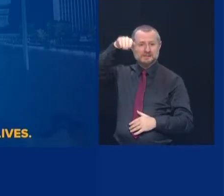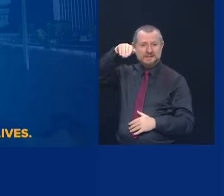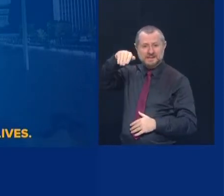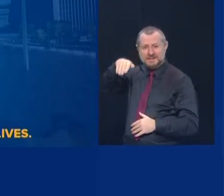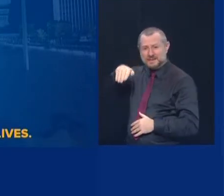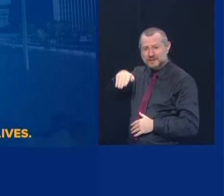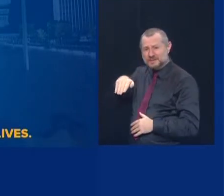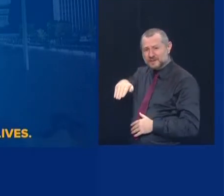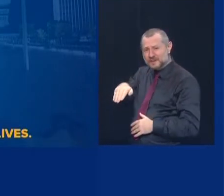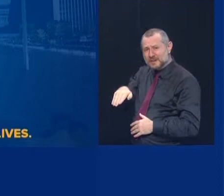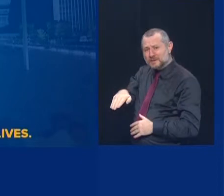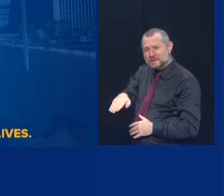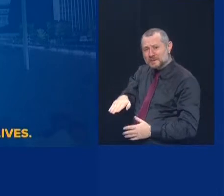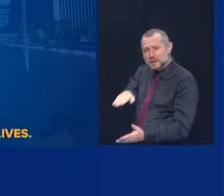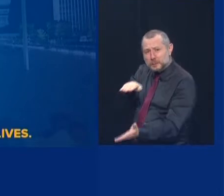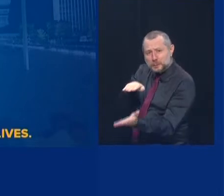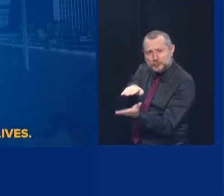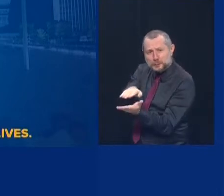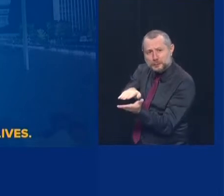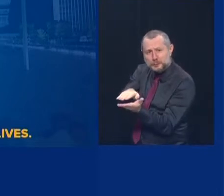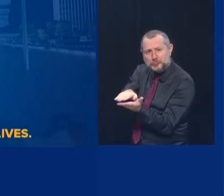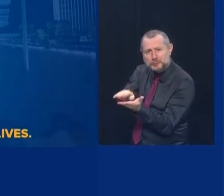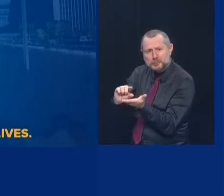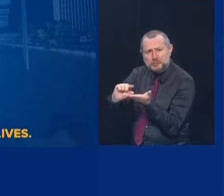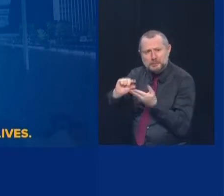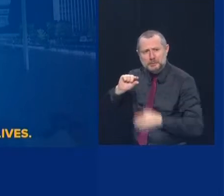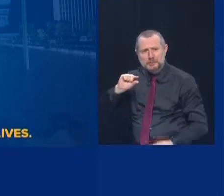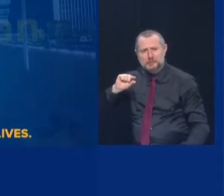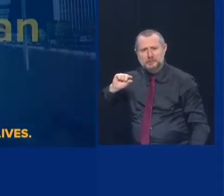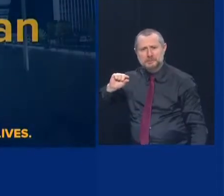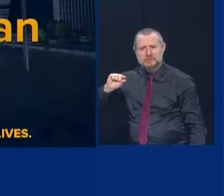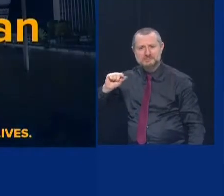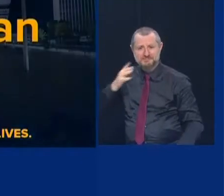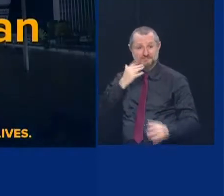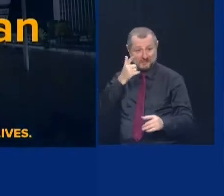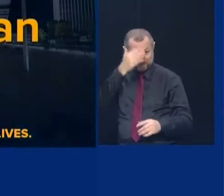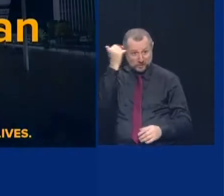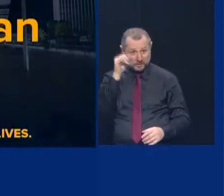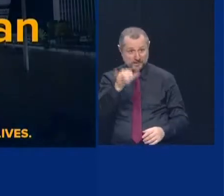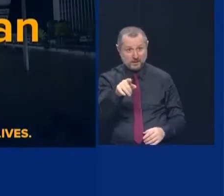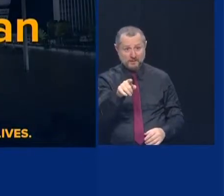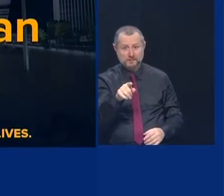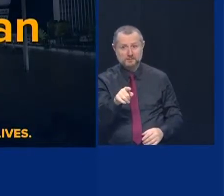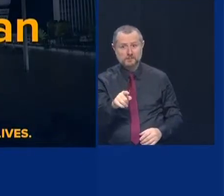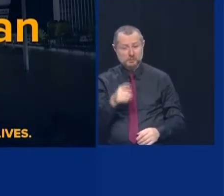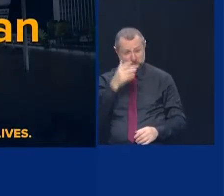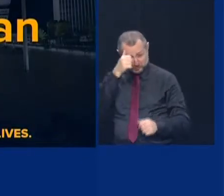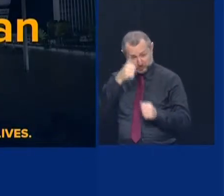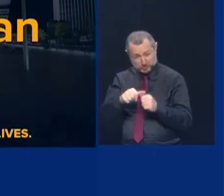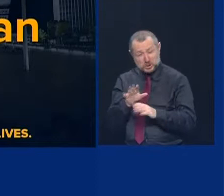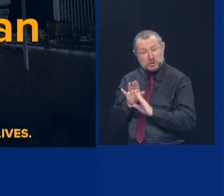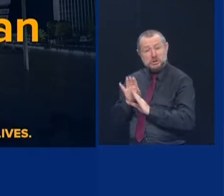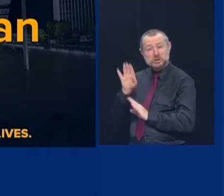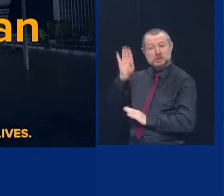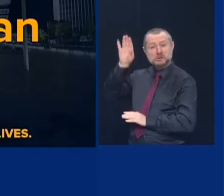IT TOOK A LOT OF EFFORT AND A LOT OF PAIN TO GET TO THIS POINT.